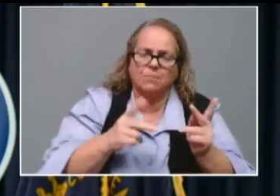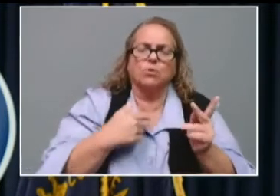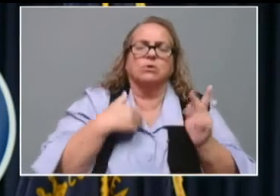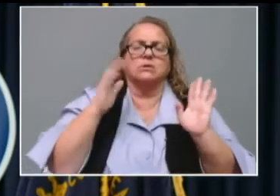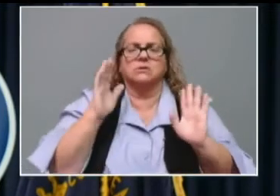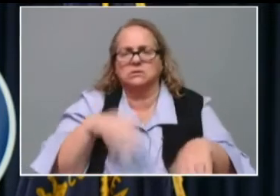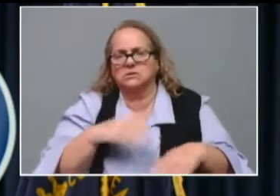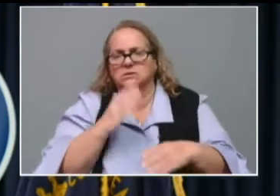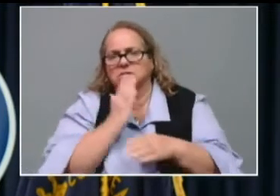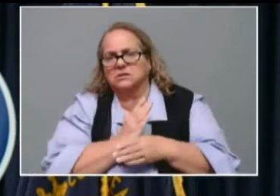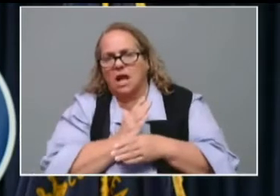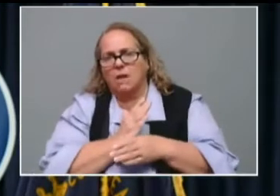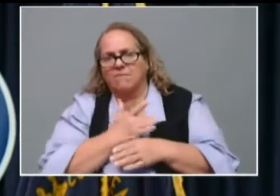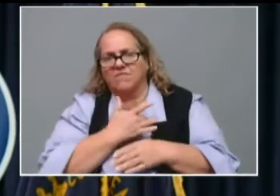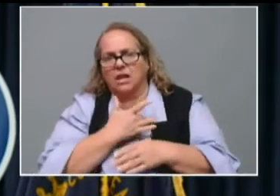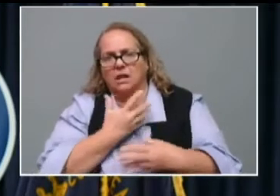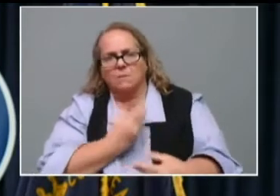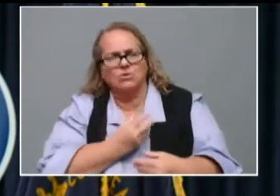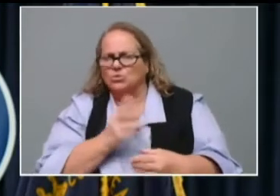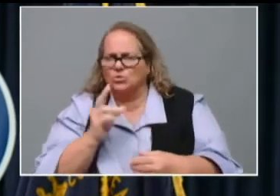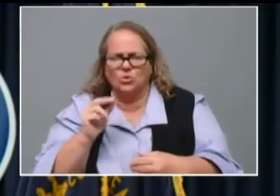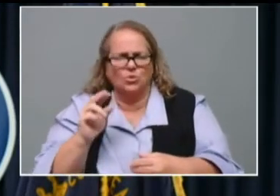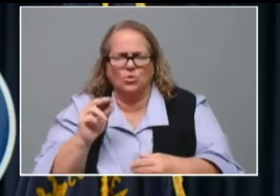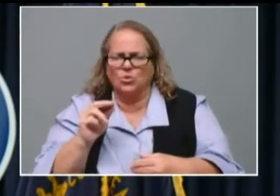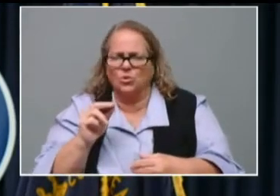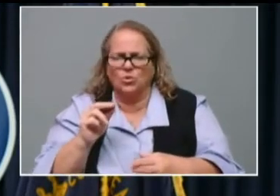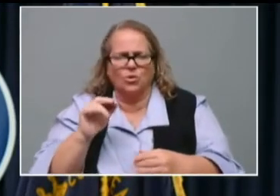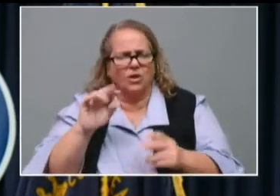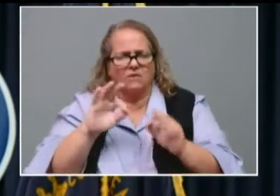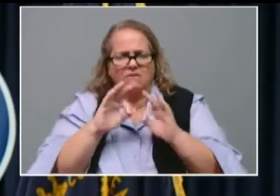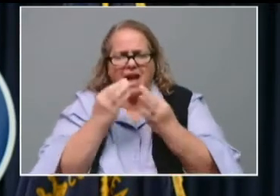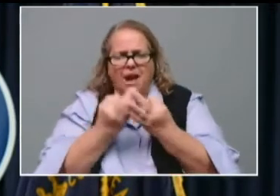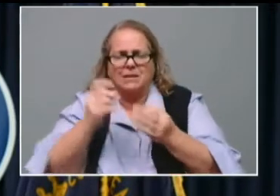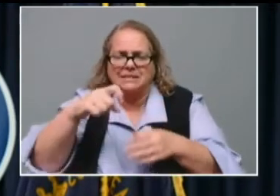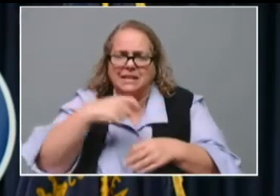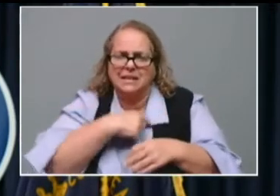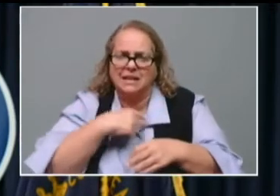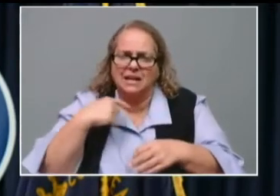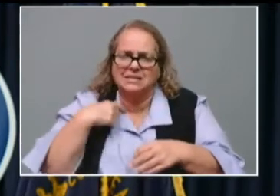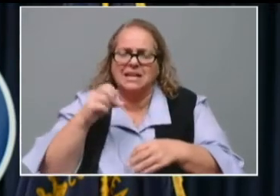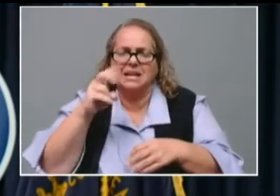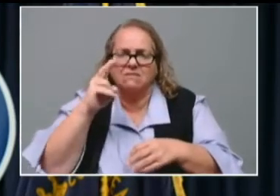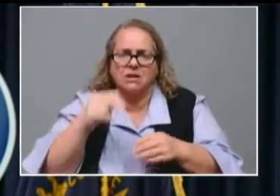any other. Maybe even more given that the deaths now are so preventable. All